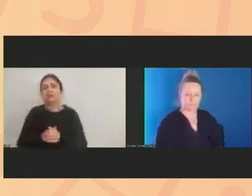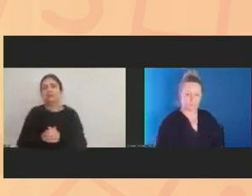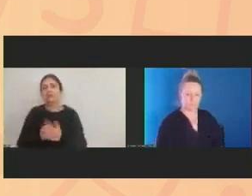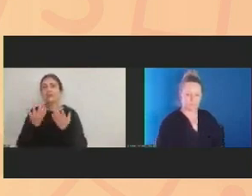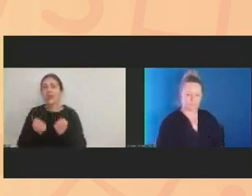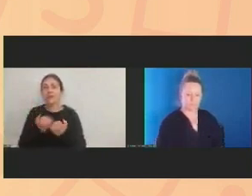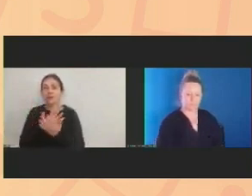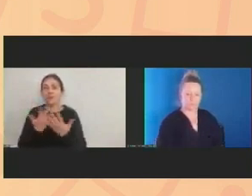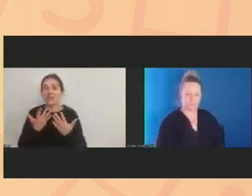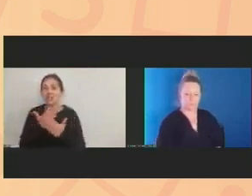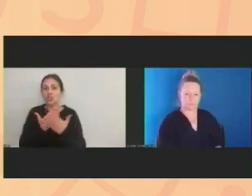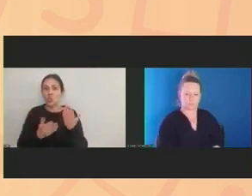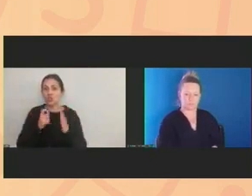which is what we're gonna talk about more today,